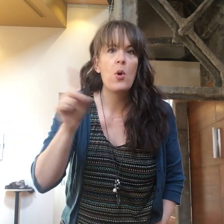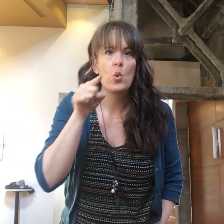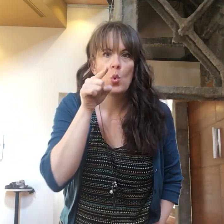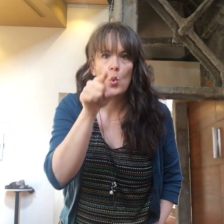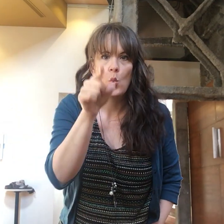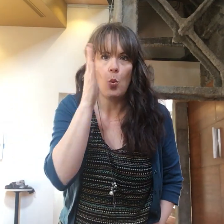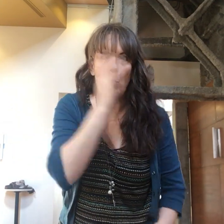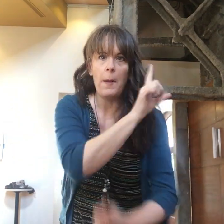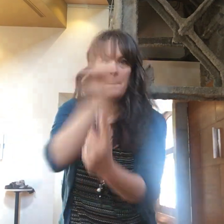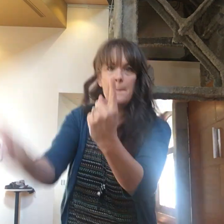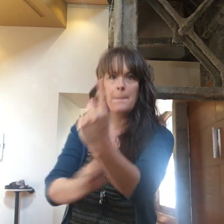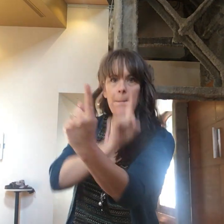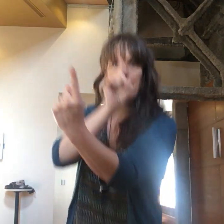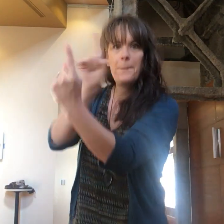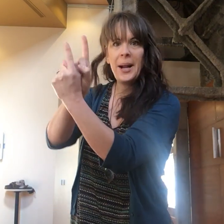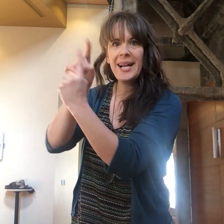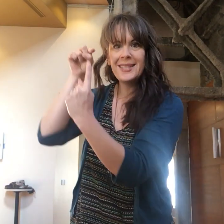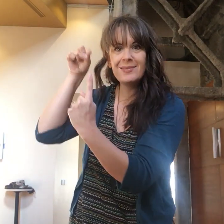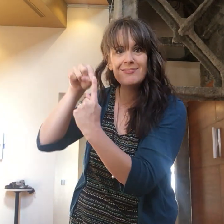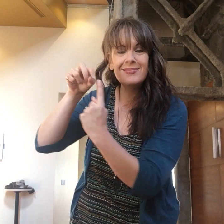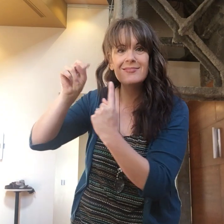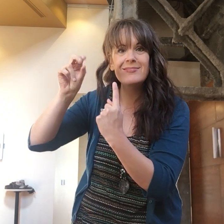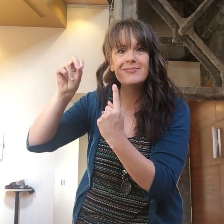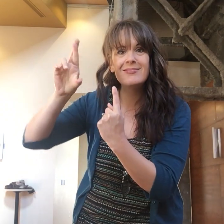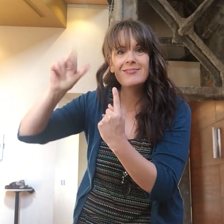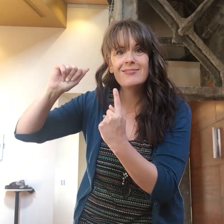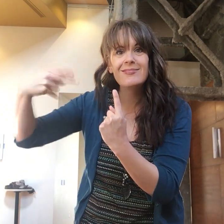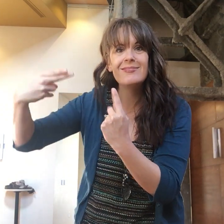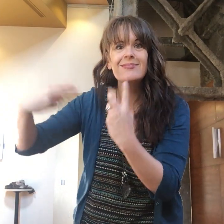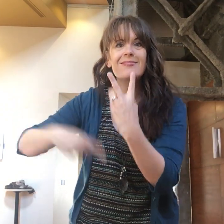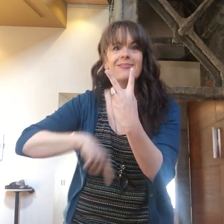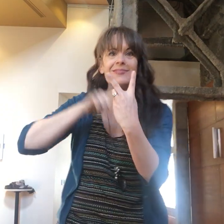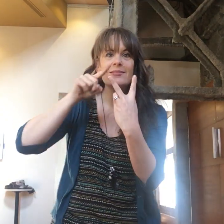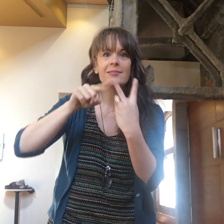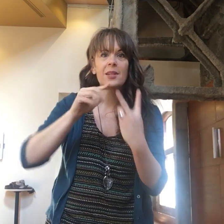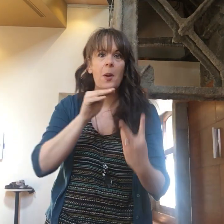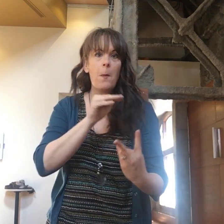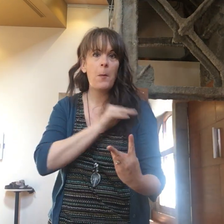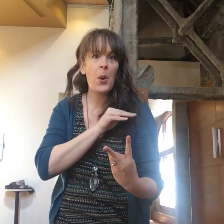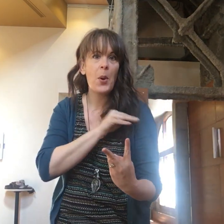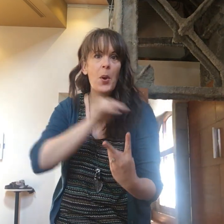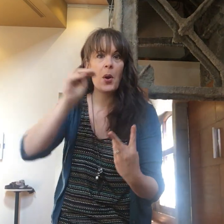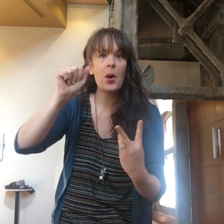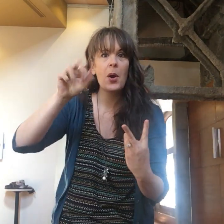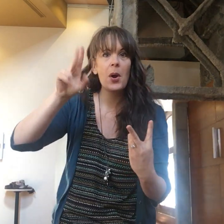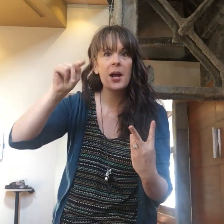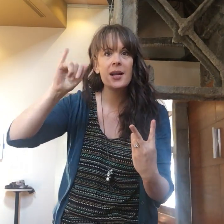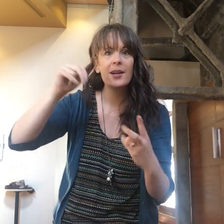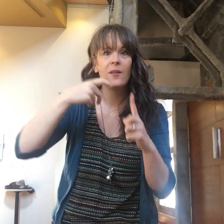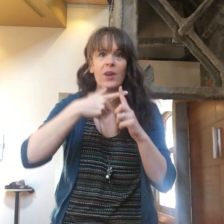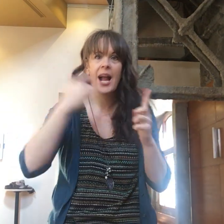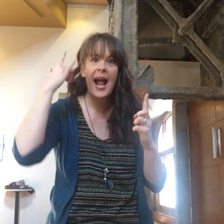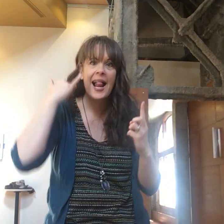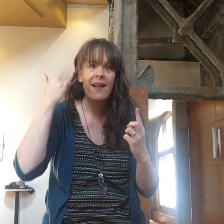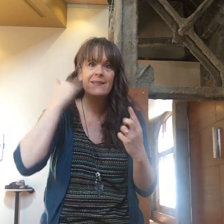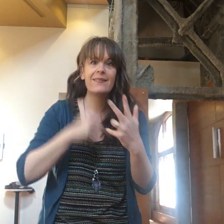That's where you will meet Norah, Martina from California,